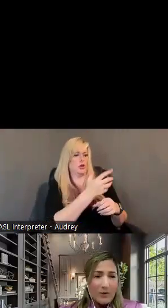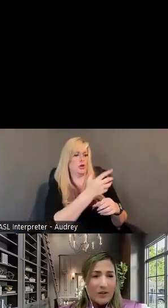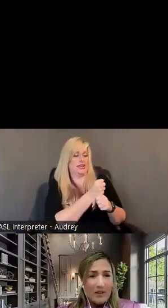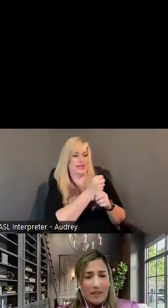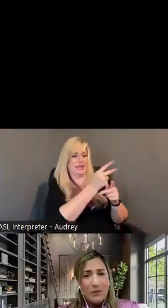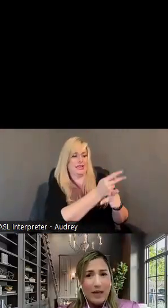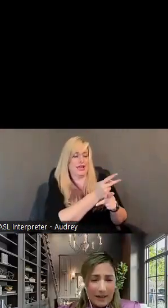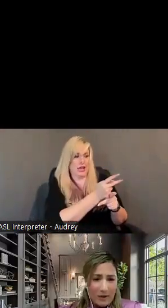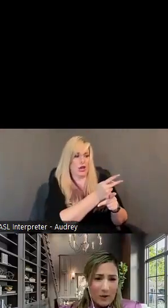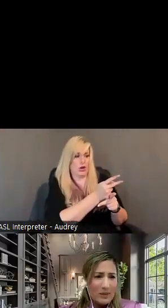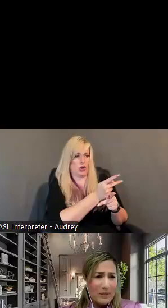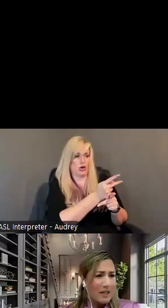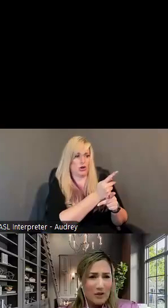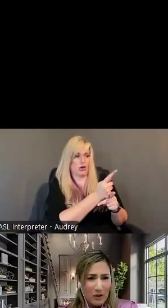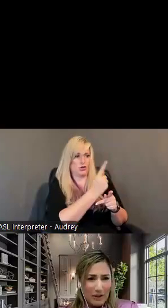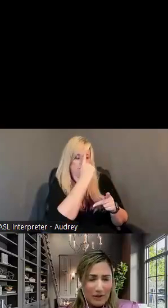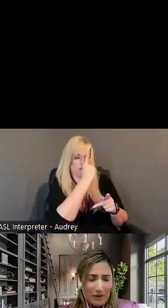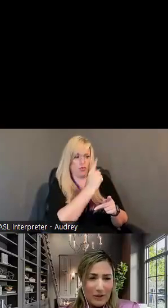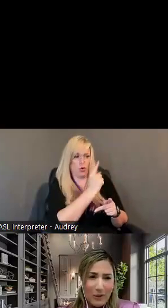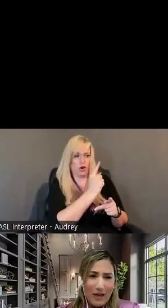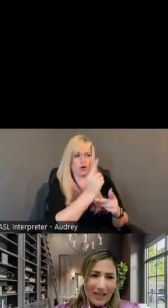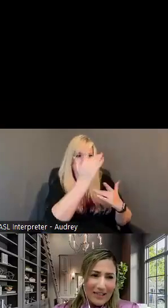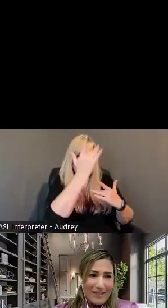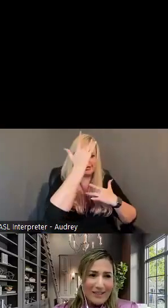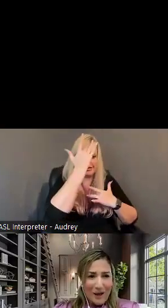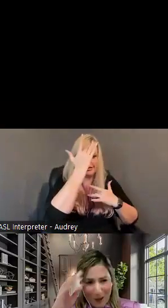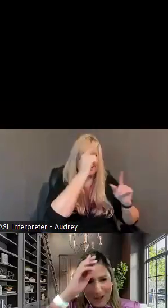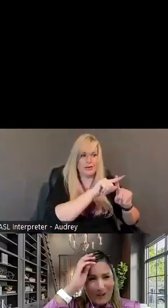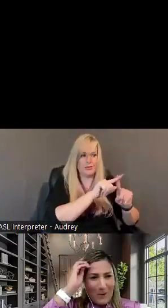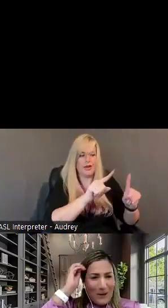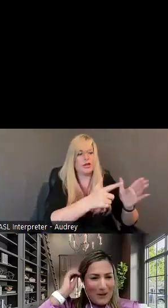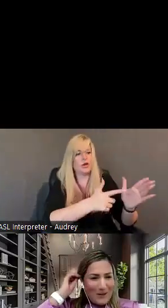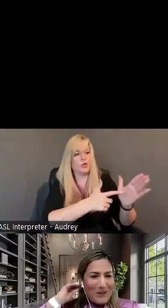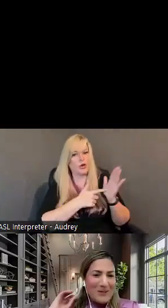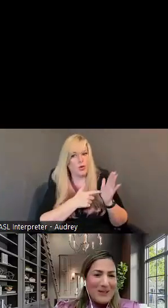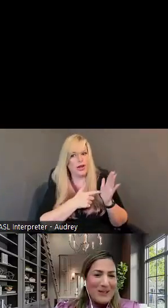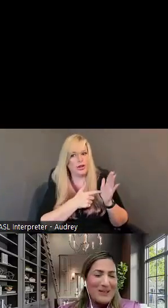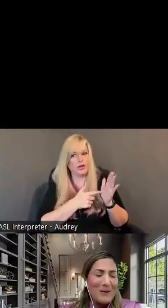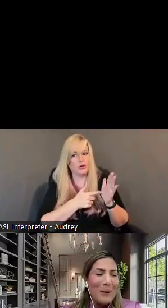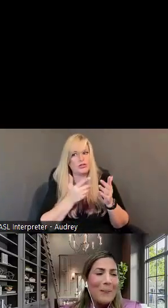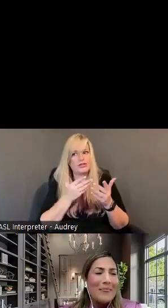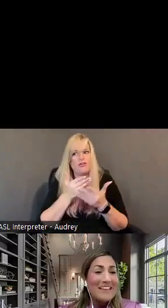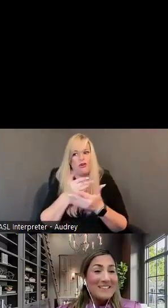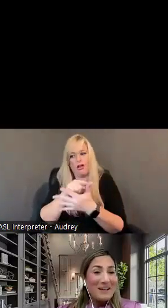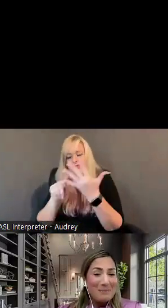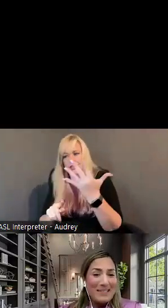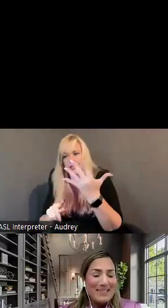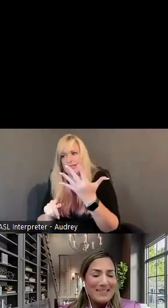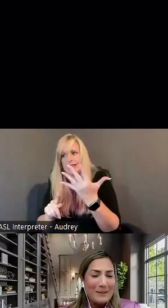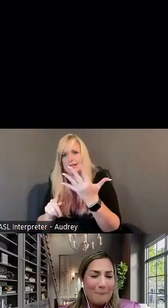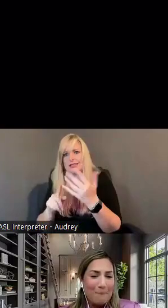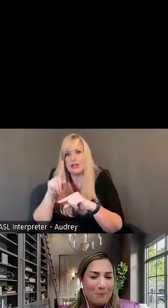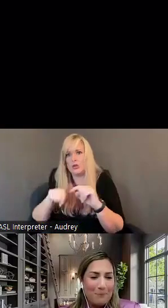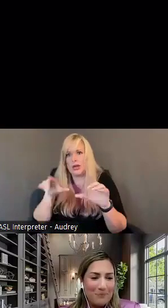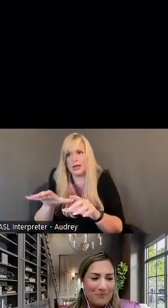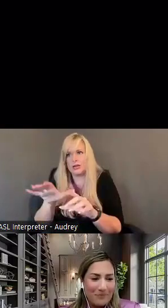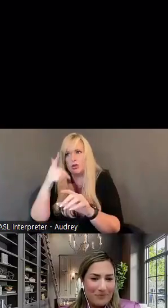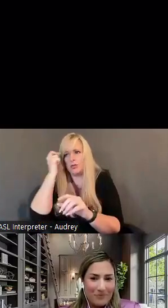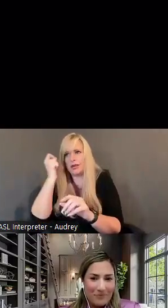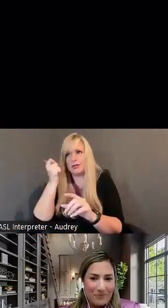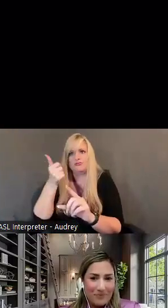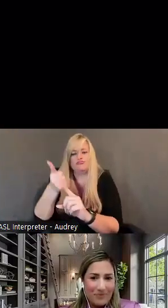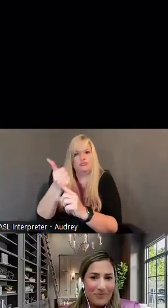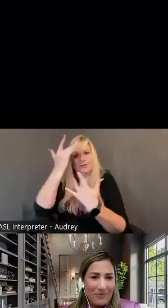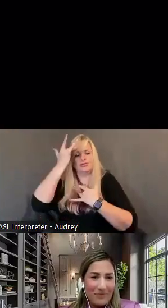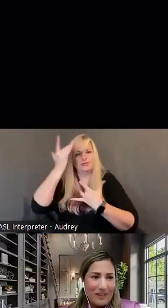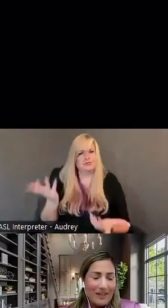the things you can't do because you're ill. So it is quite confusing. So next slide please.